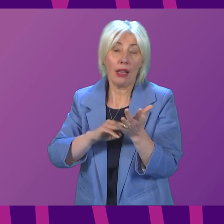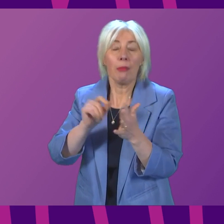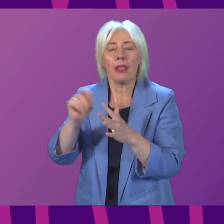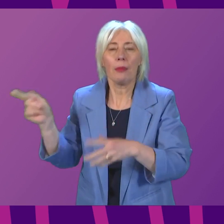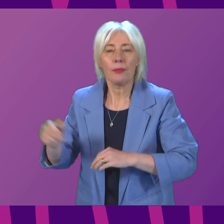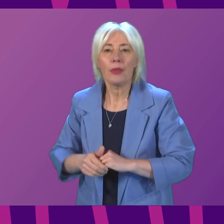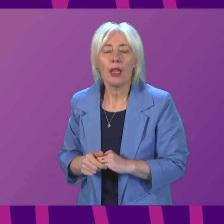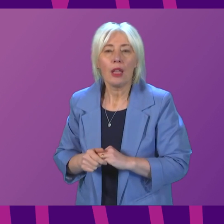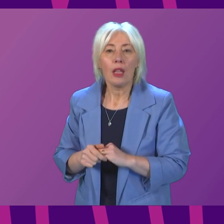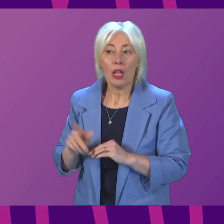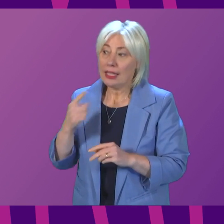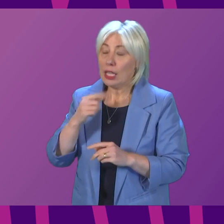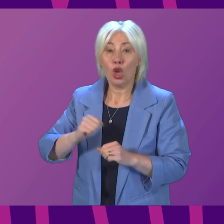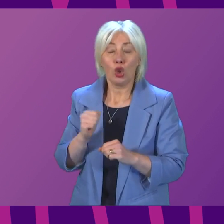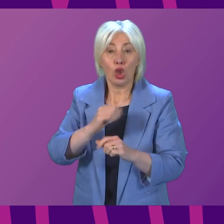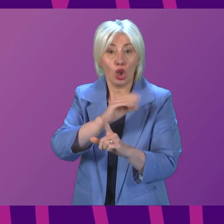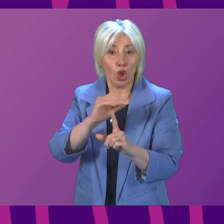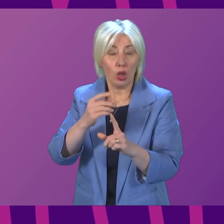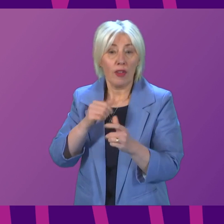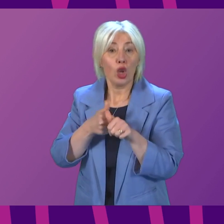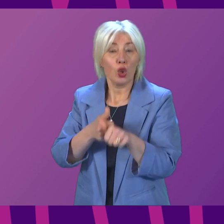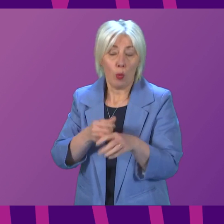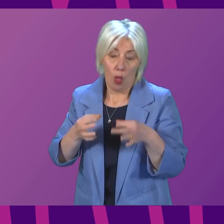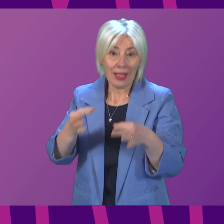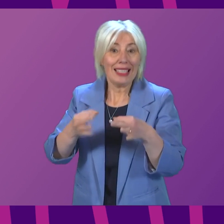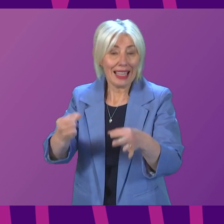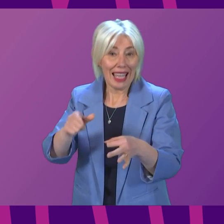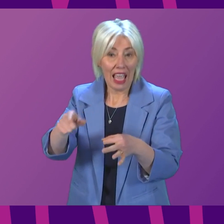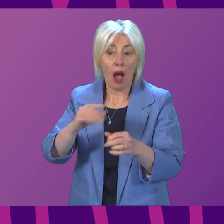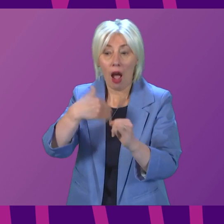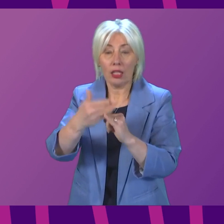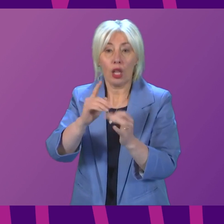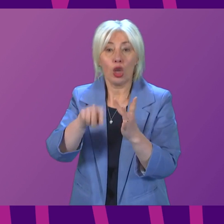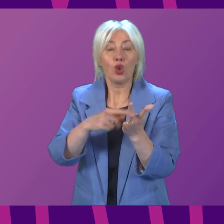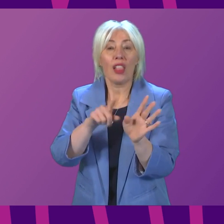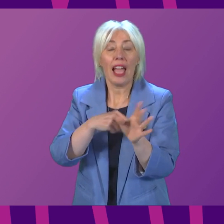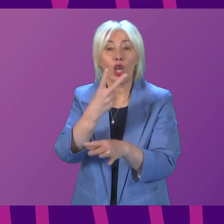to a previous announcement: “Scottish Conservatives support the delay of implementation to July 2022 in light of